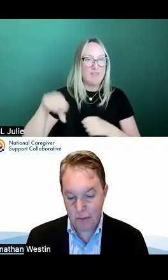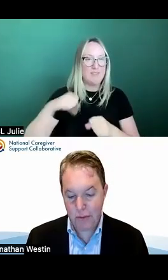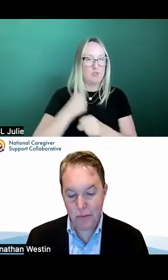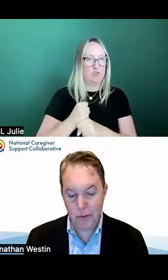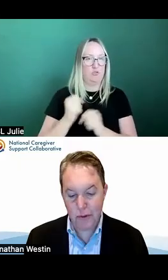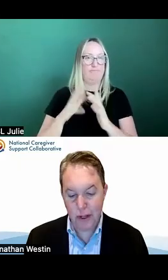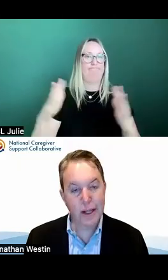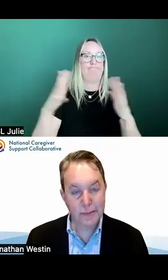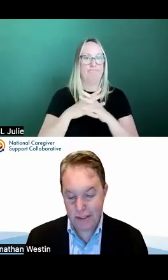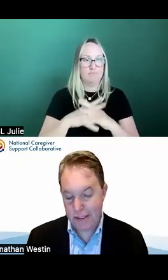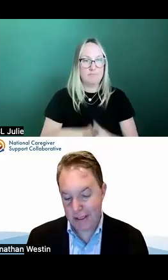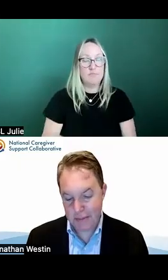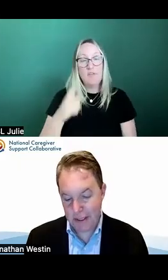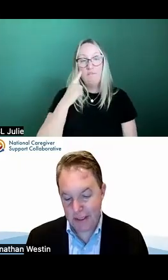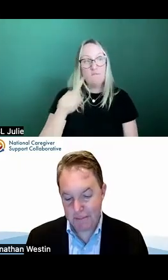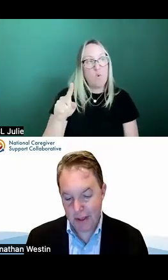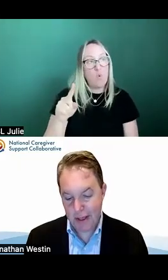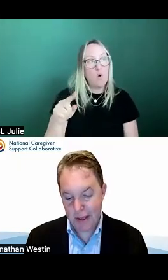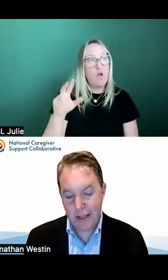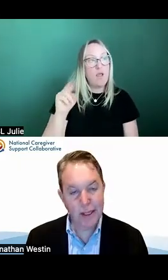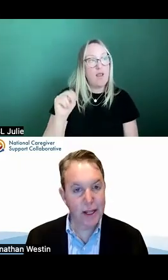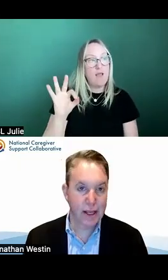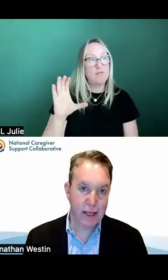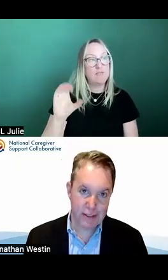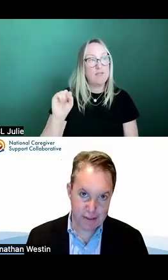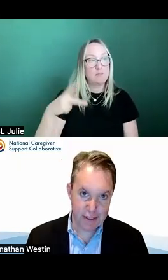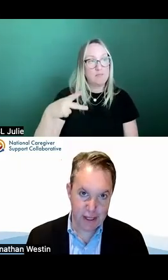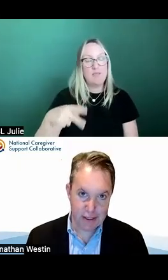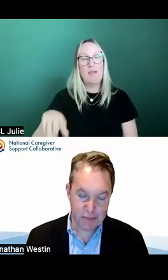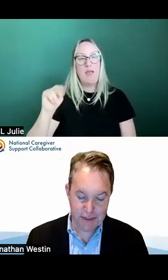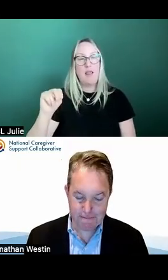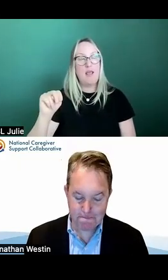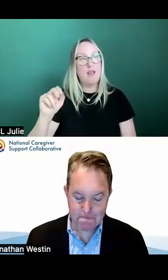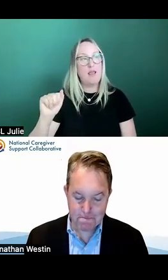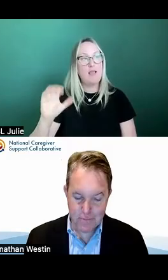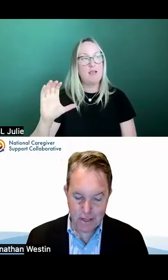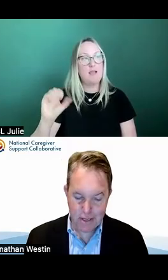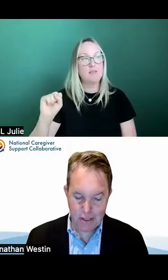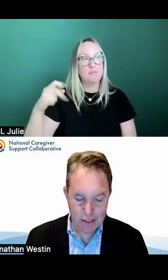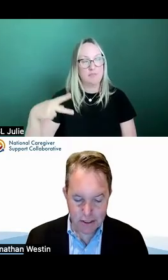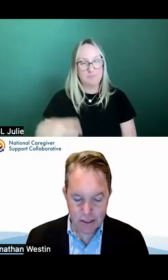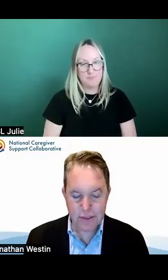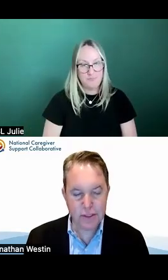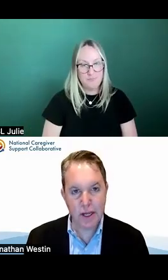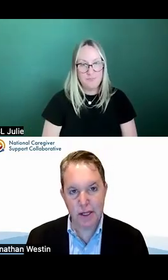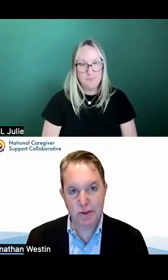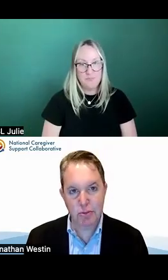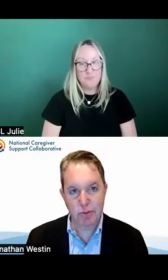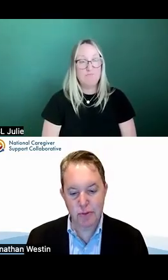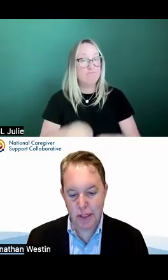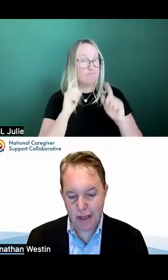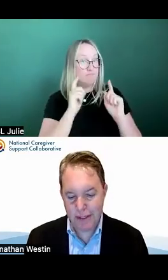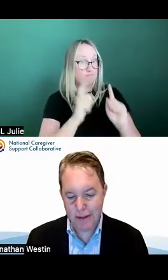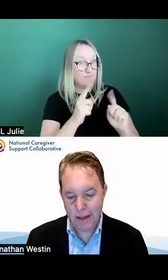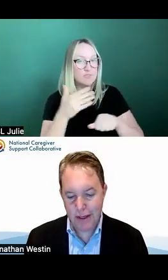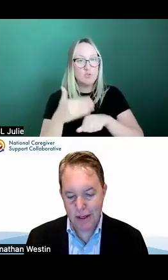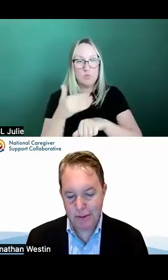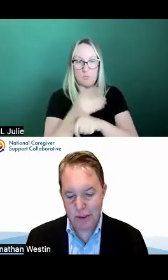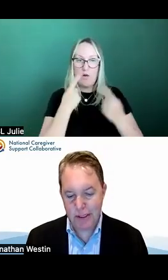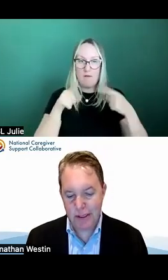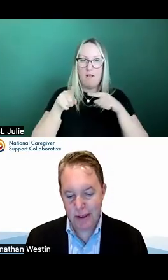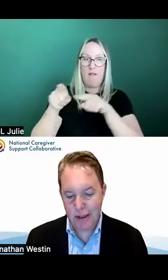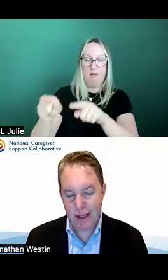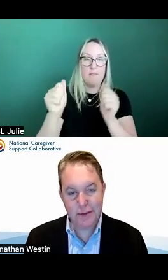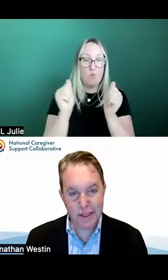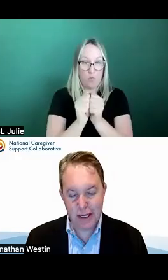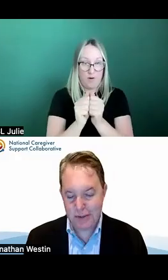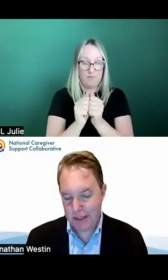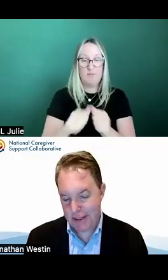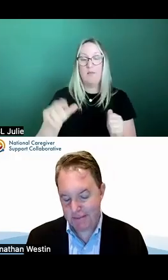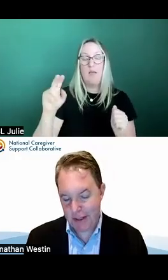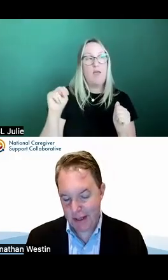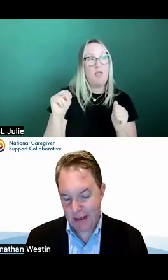both for NFCSP and the NACSP. The initiative is designed to improve alignment between the NFCSP